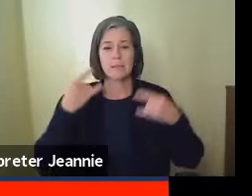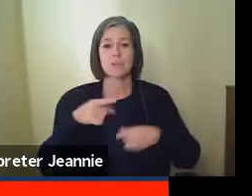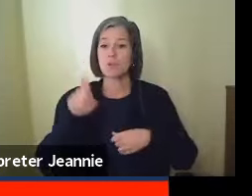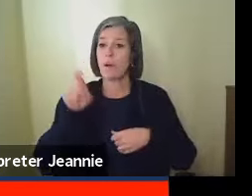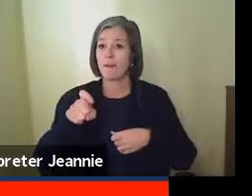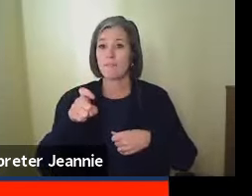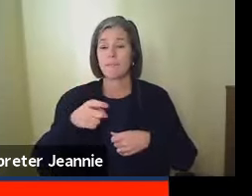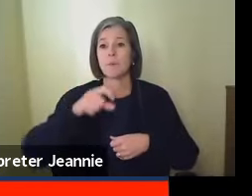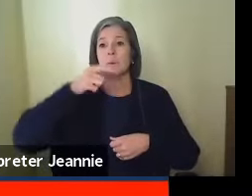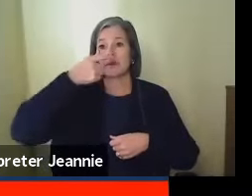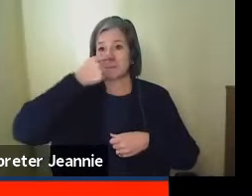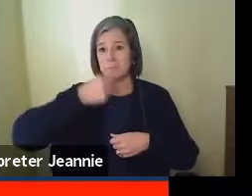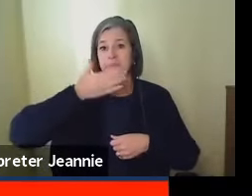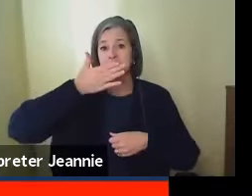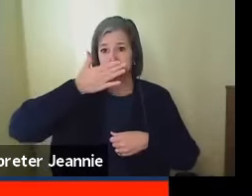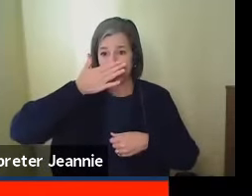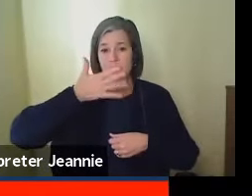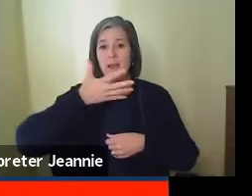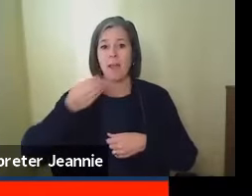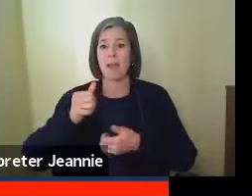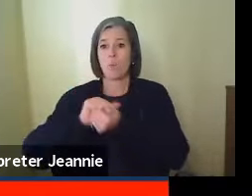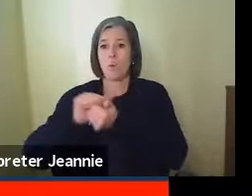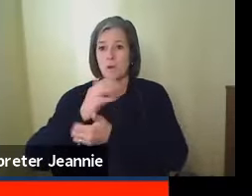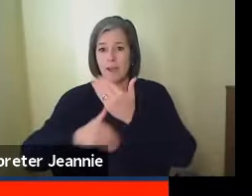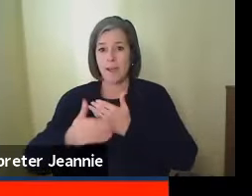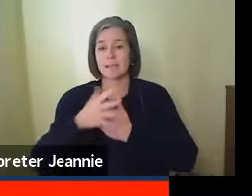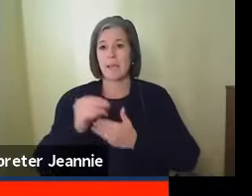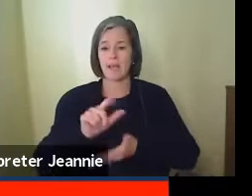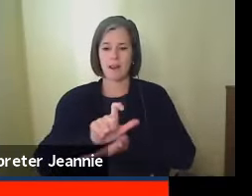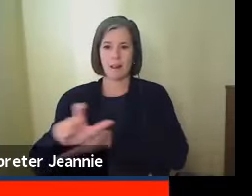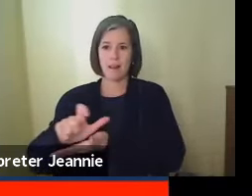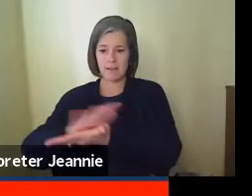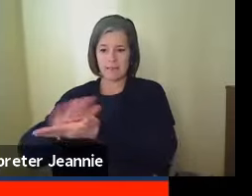colds and wash your hands and disinfect things. This is going to continue whether or not